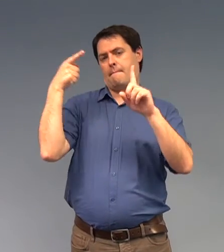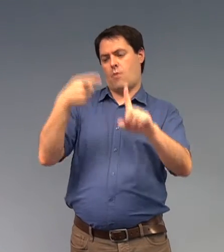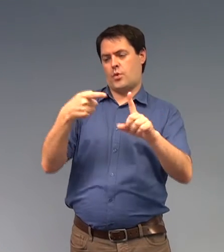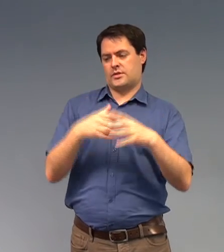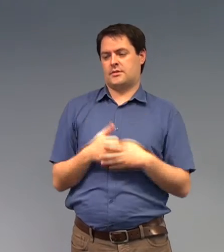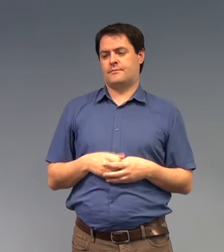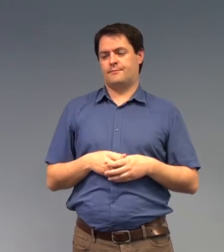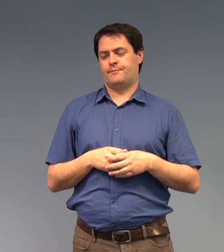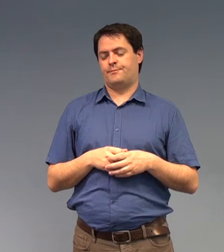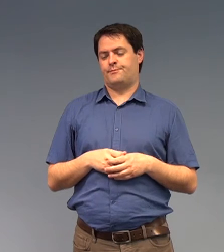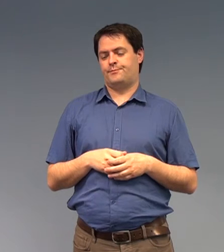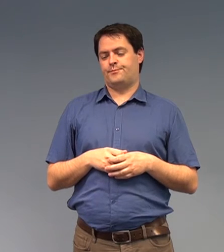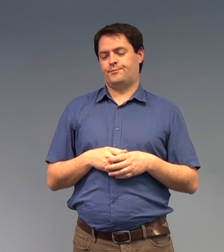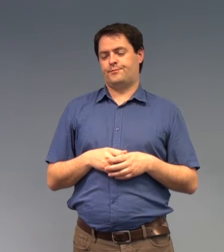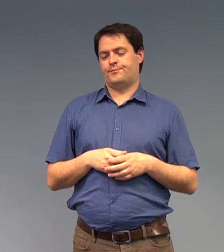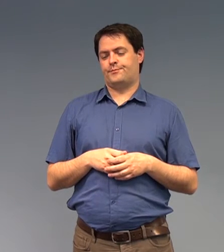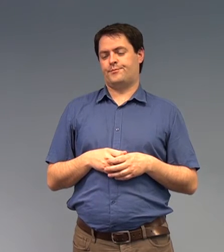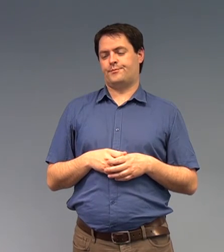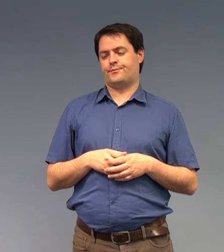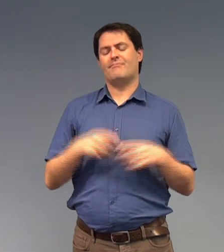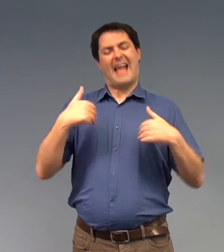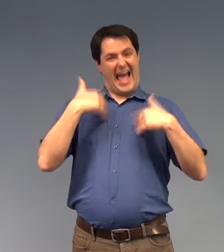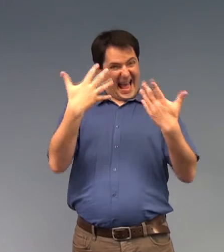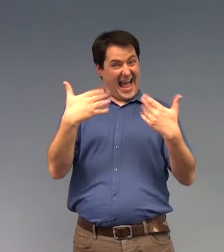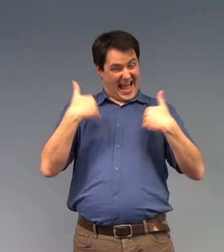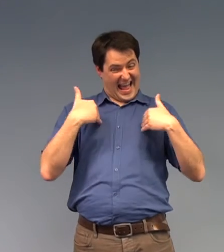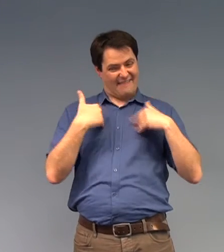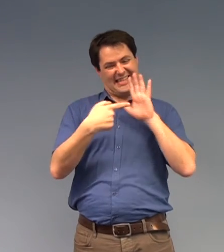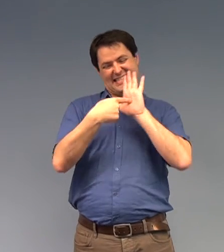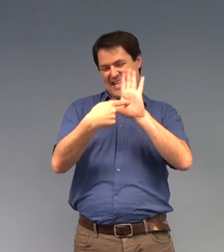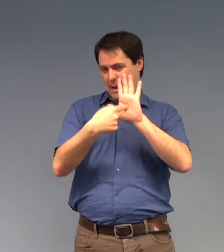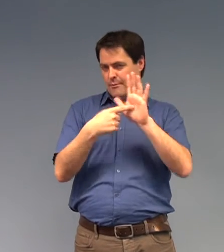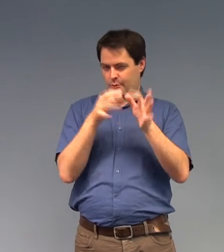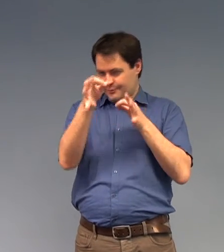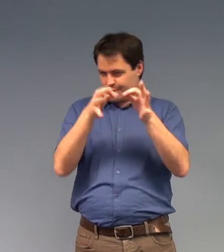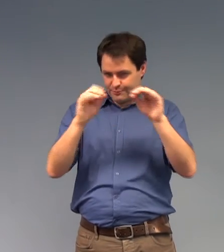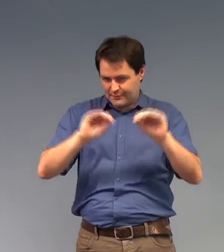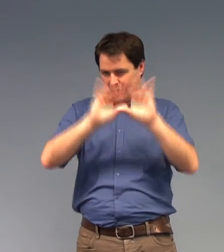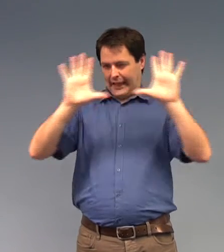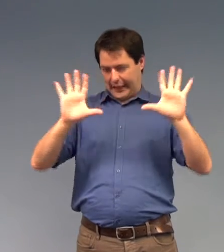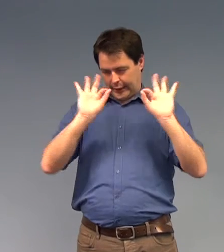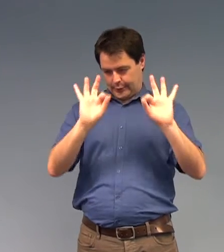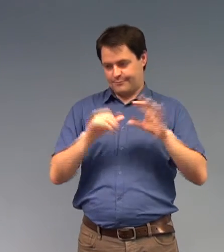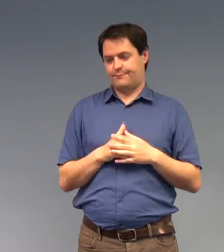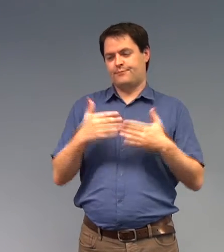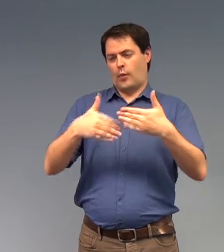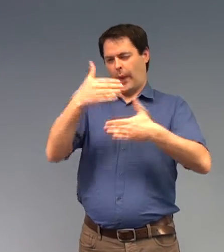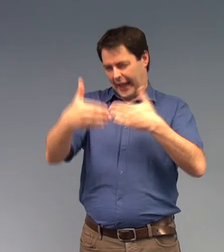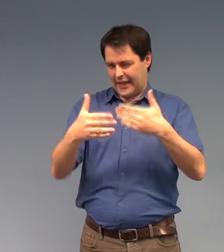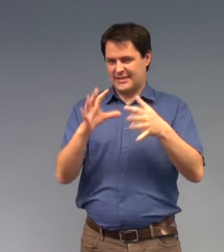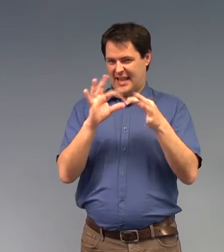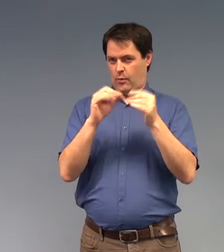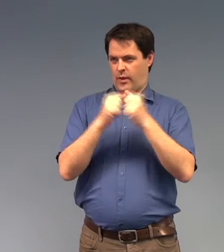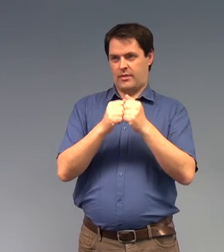And so what relevance theory proposes is that within that context, we use all of those things to enrich information.